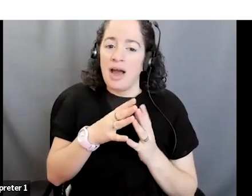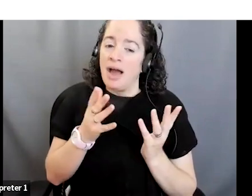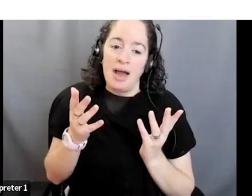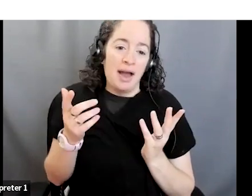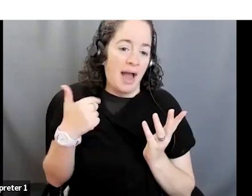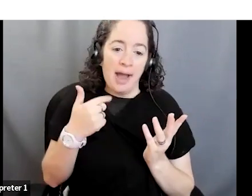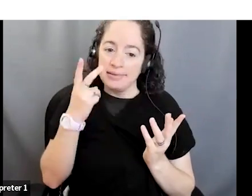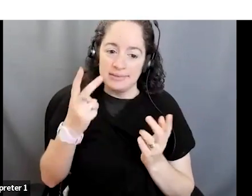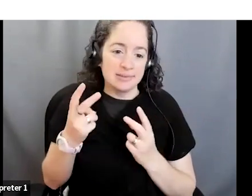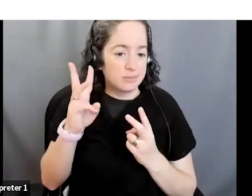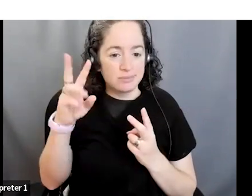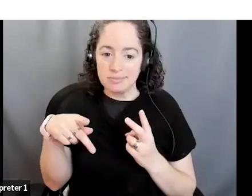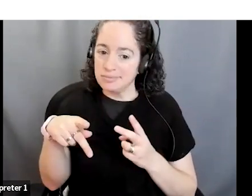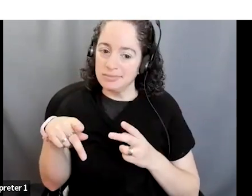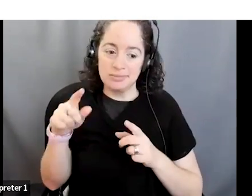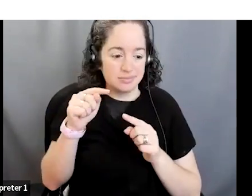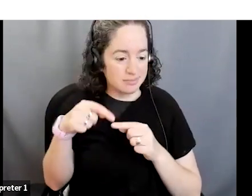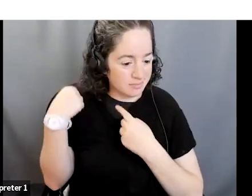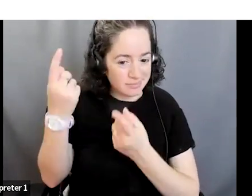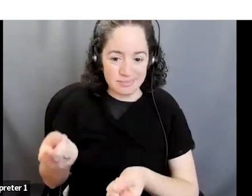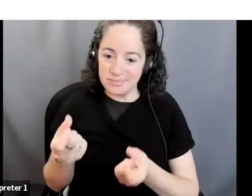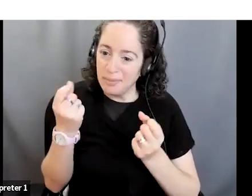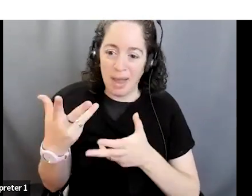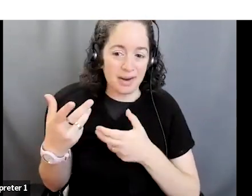I have seen literally over 1,000 websites that I've been asked